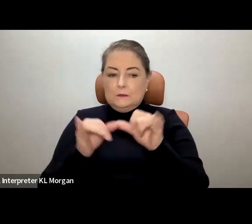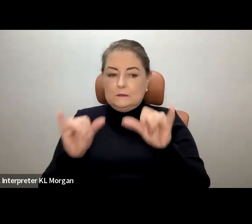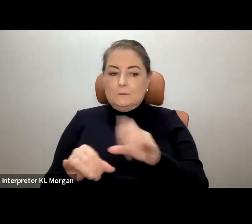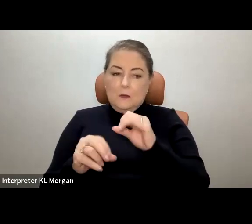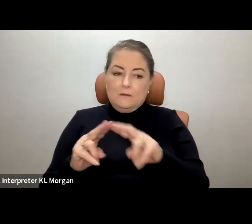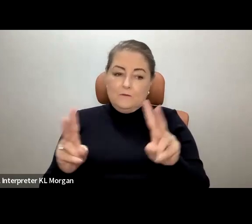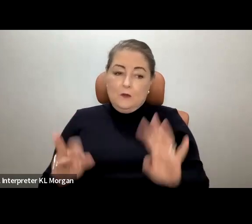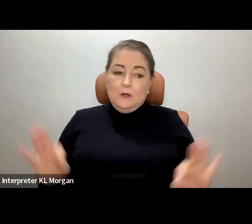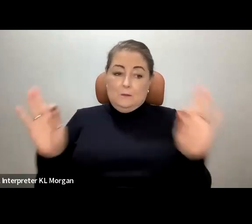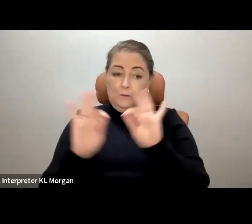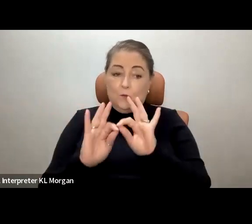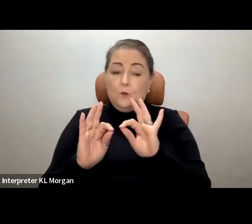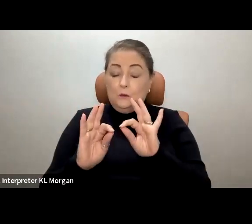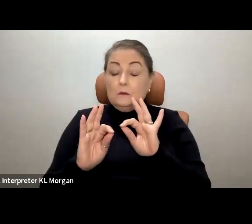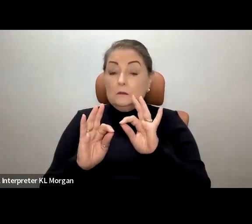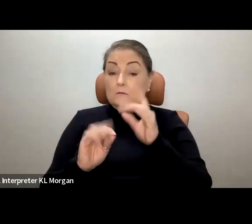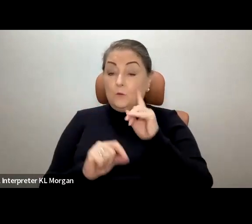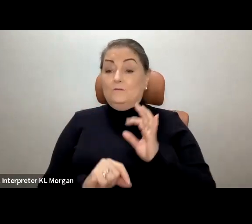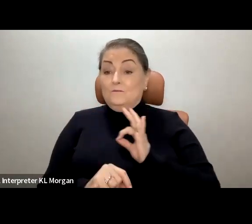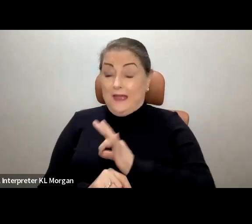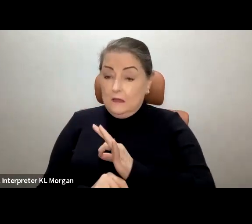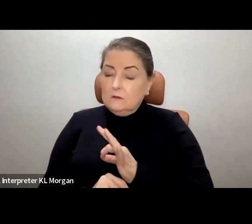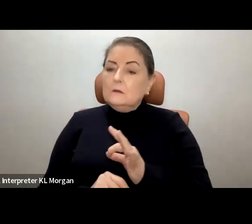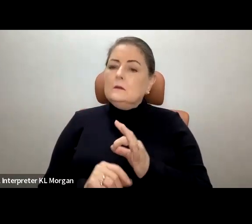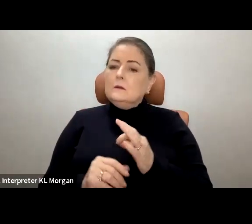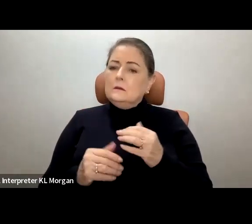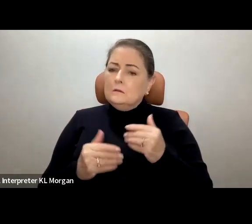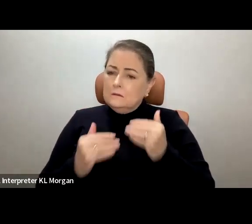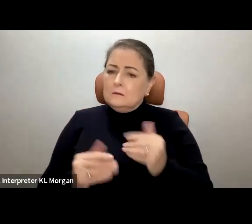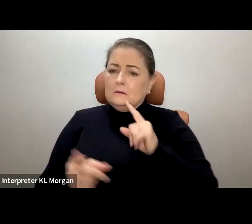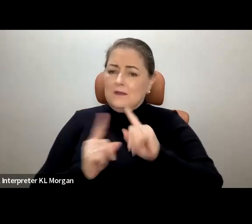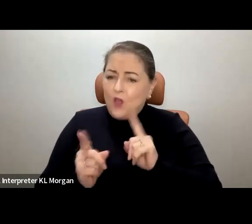important for faculty to have conversations like this one,